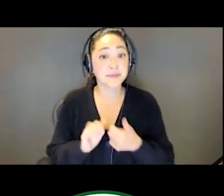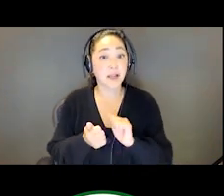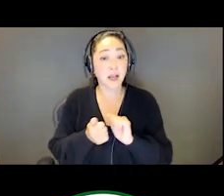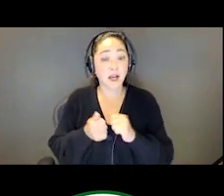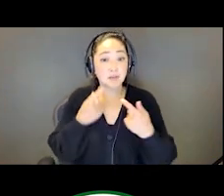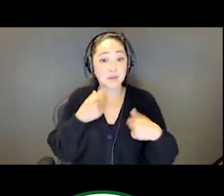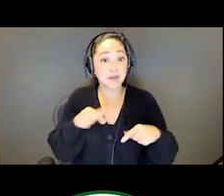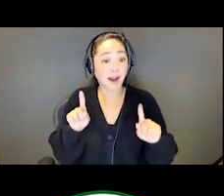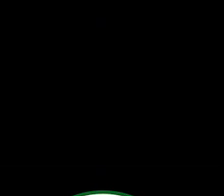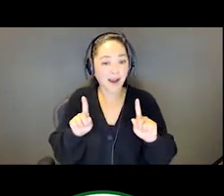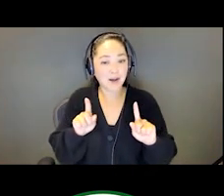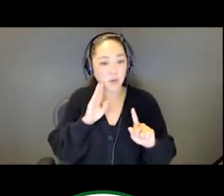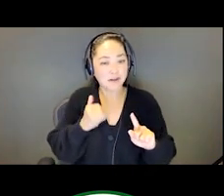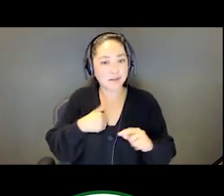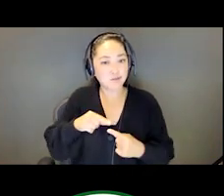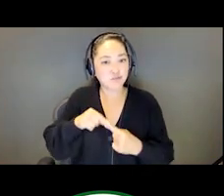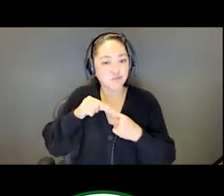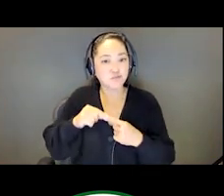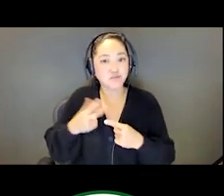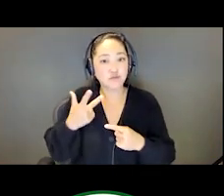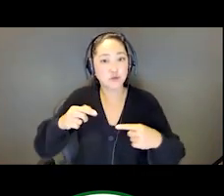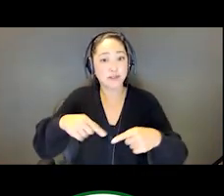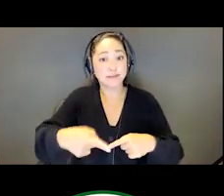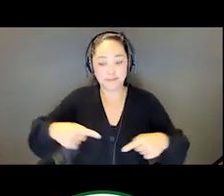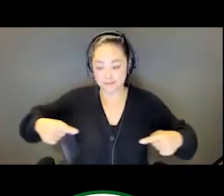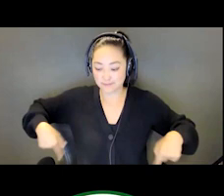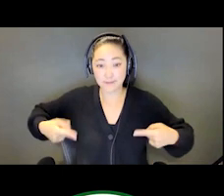both mobility and stability essential for outdoor terrain.